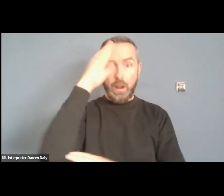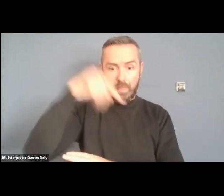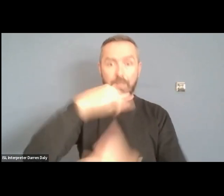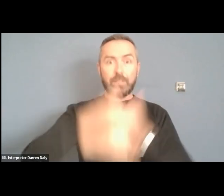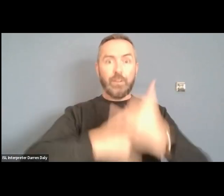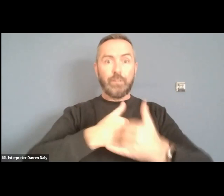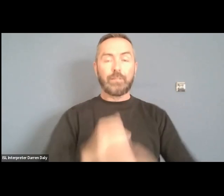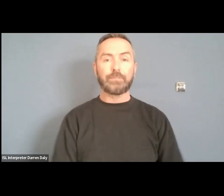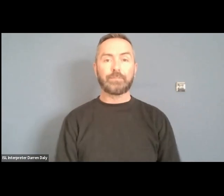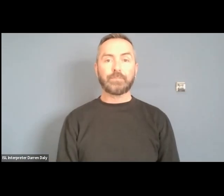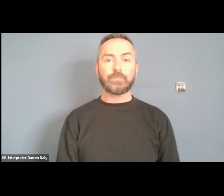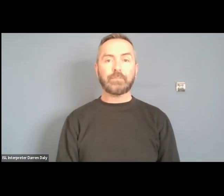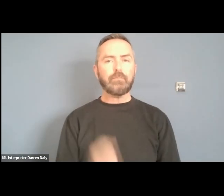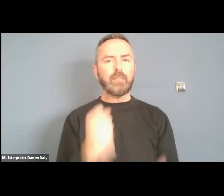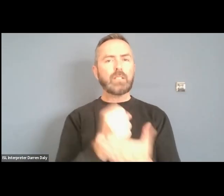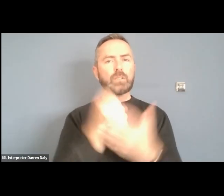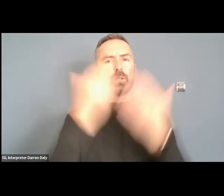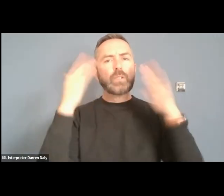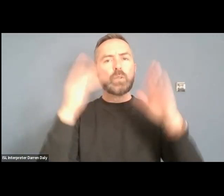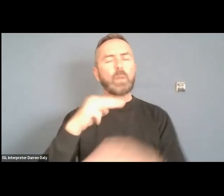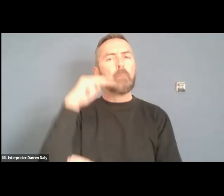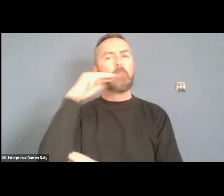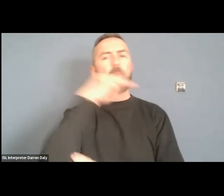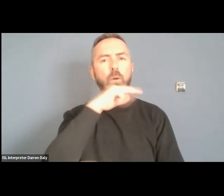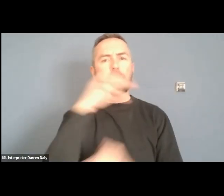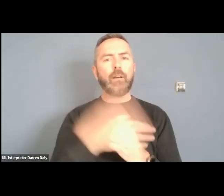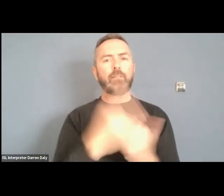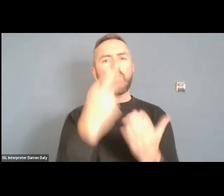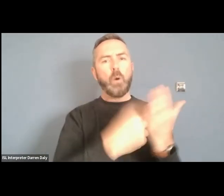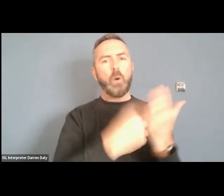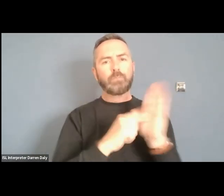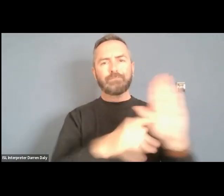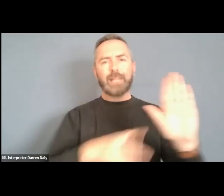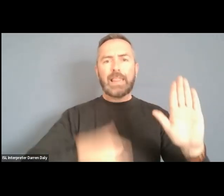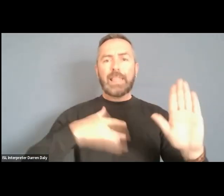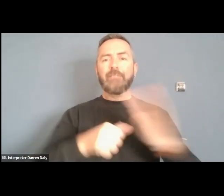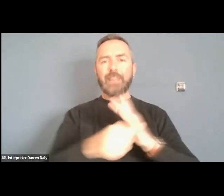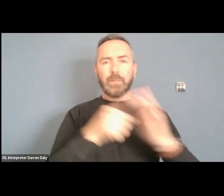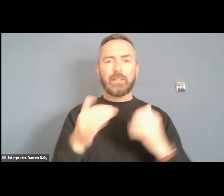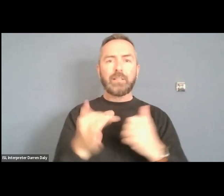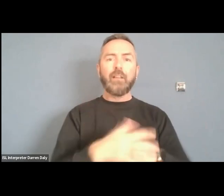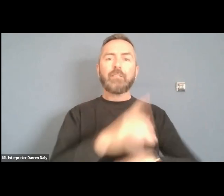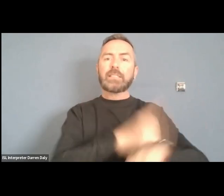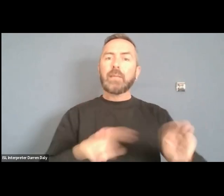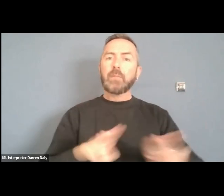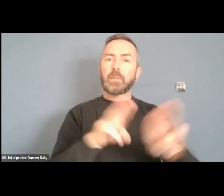And the study highlights the importance of reporting the lived experience of disabled people in future strategy monitoring.